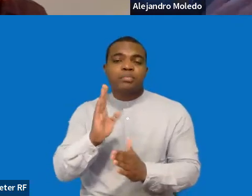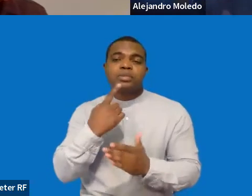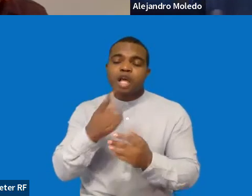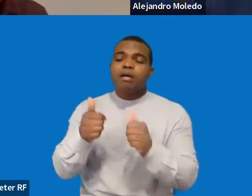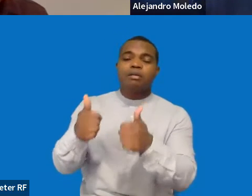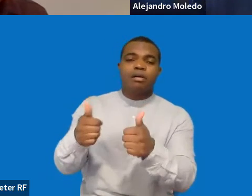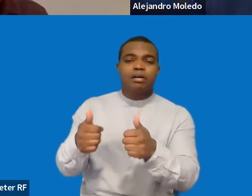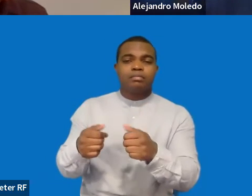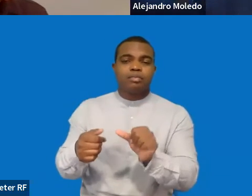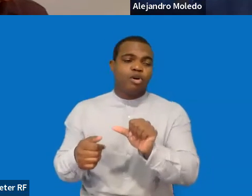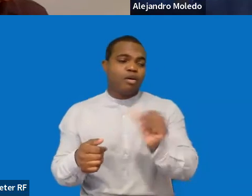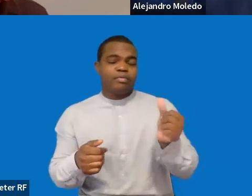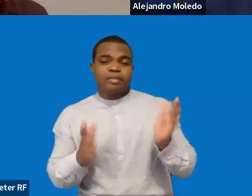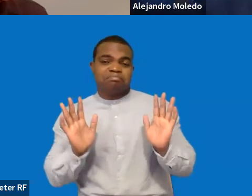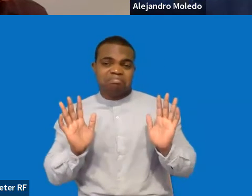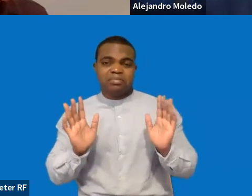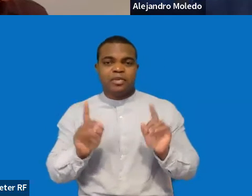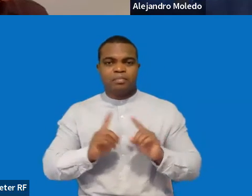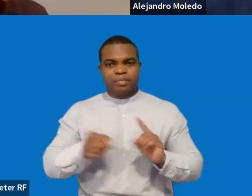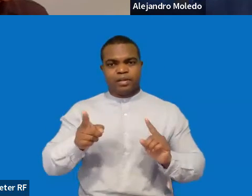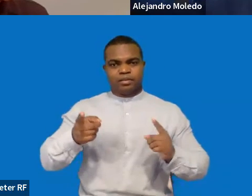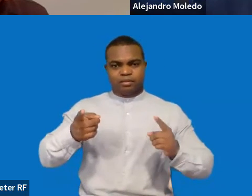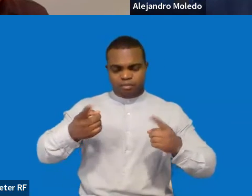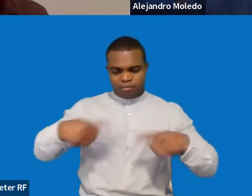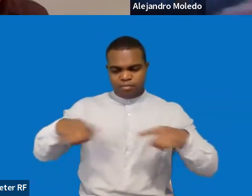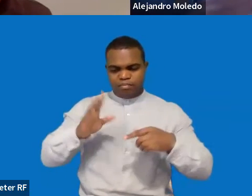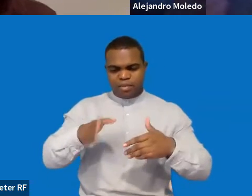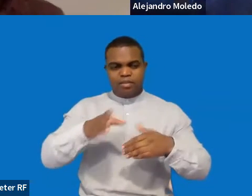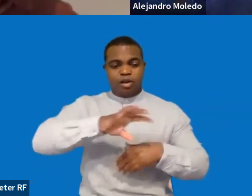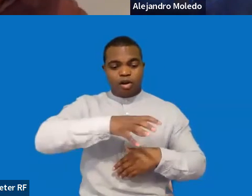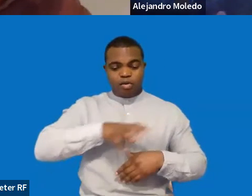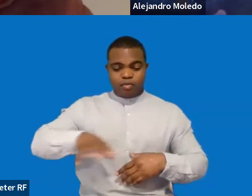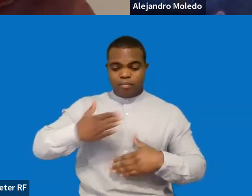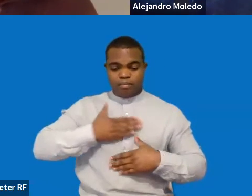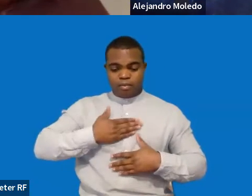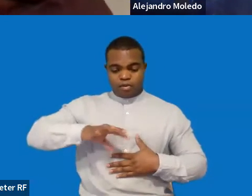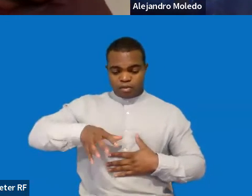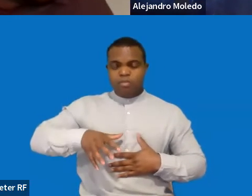you receive automatically the European Disability Card. And in some countries as well,